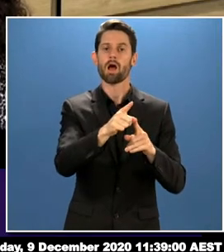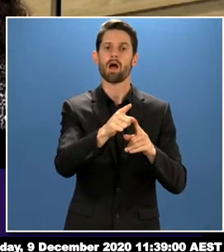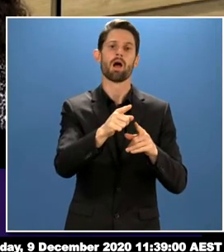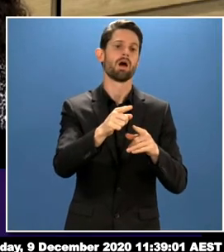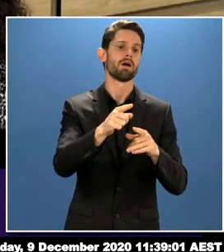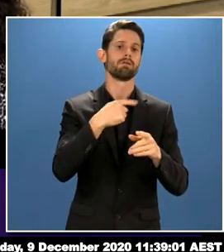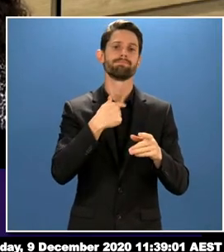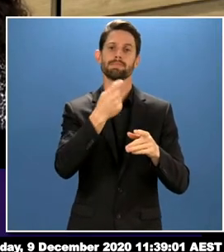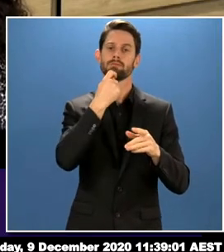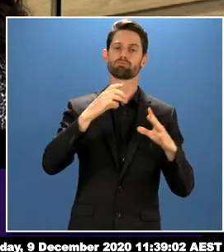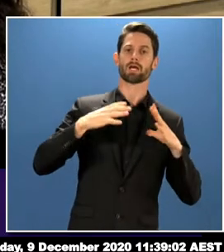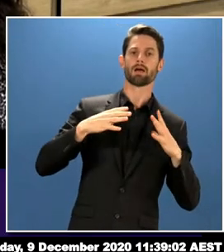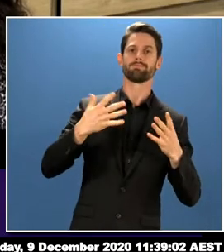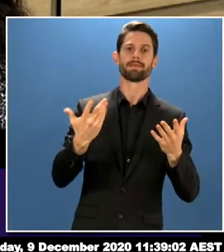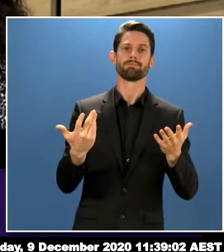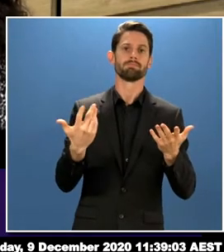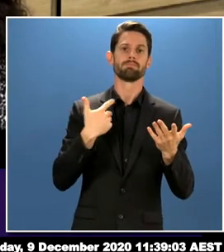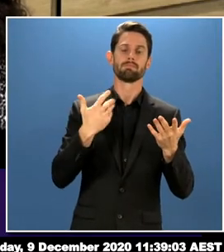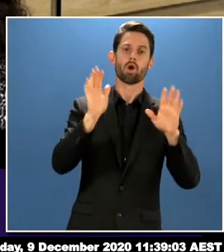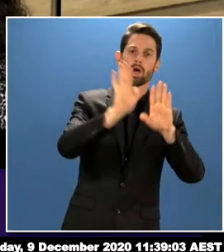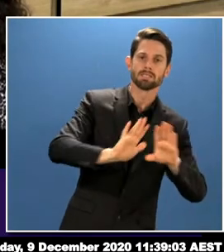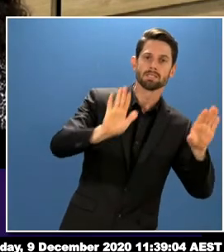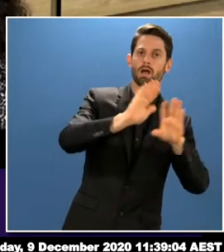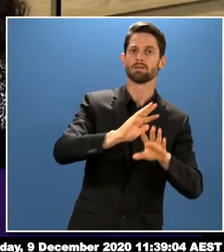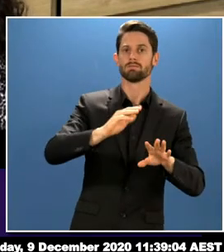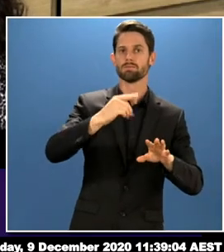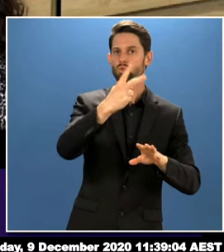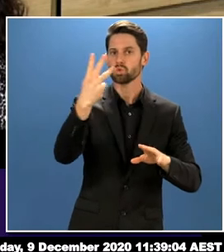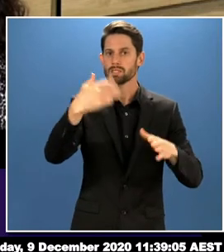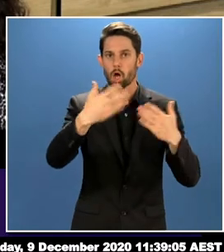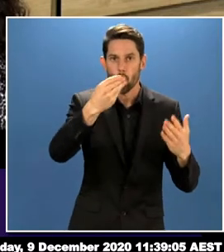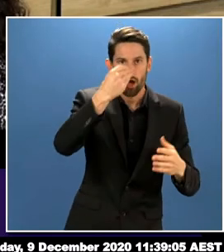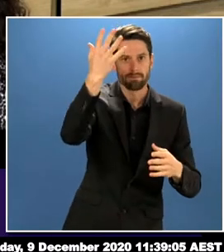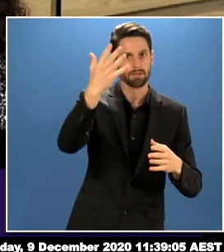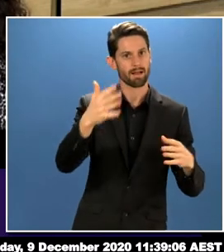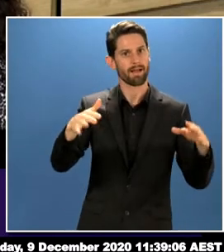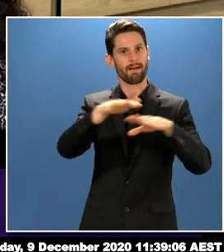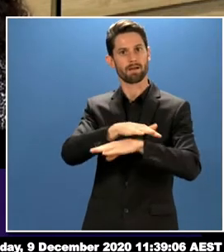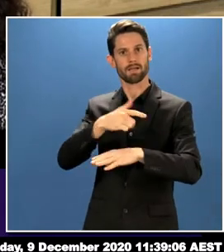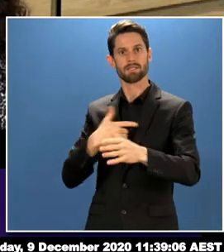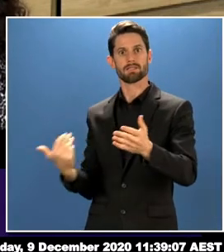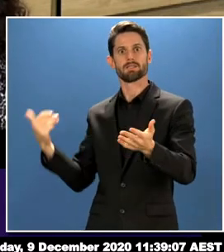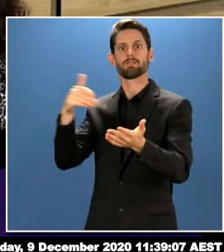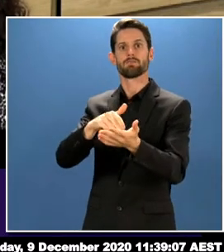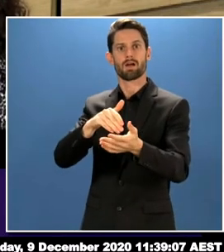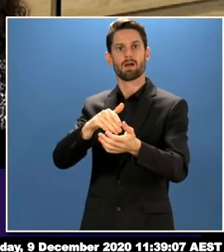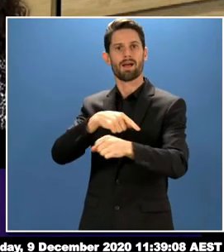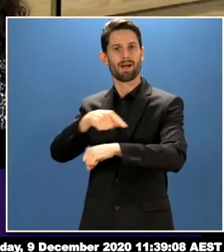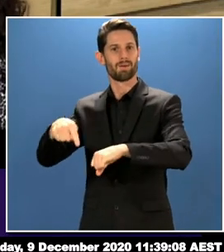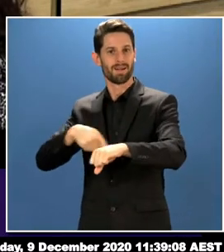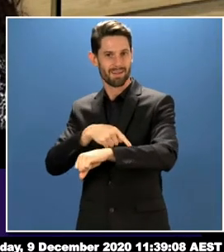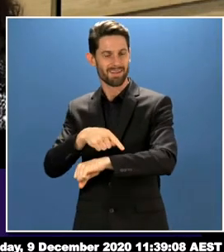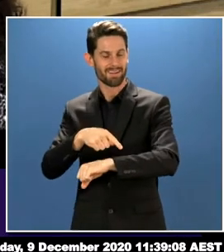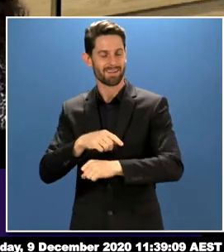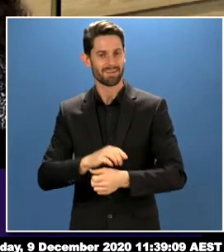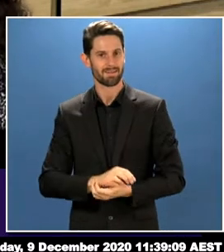But, yes, by the very nature of some of our work, you've deadlines,